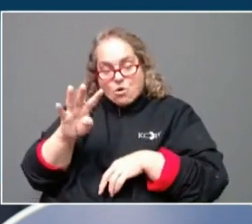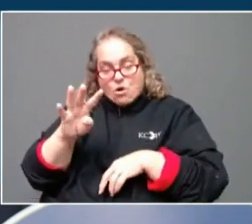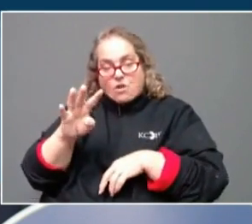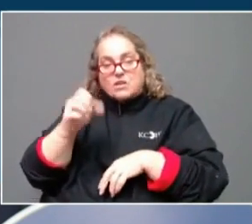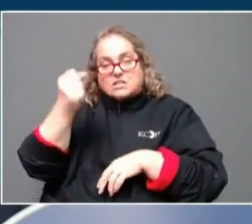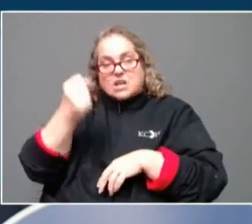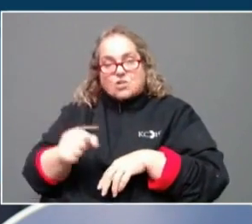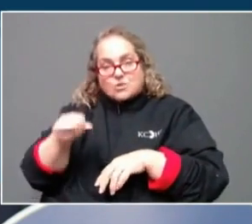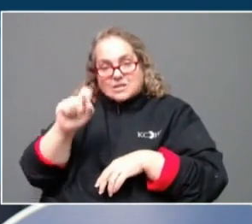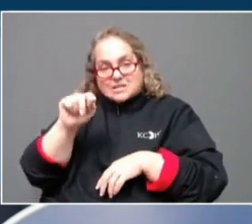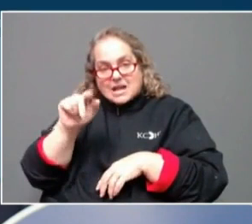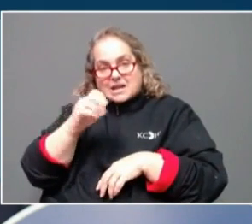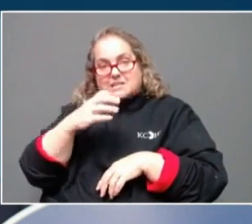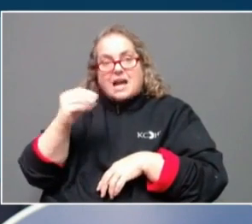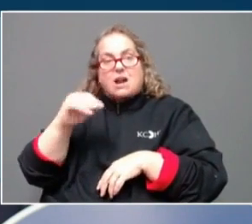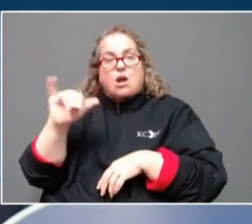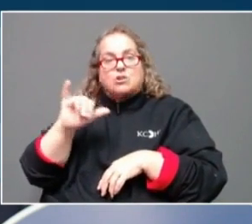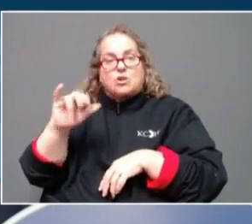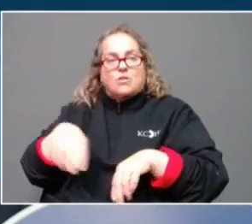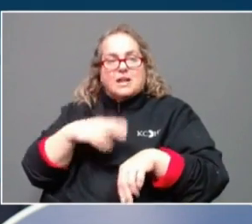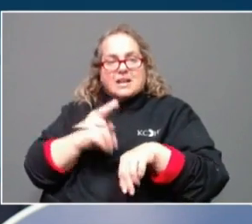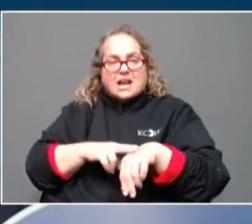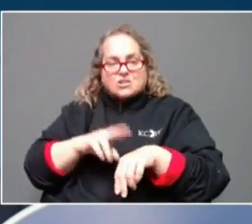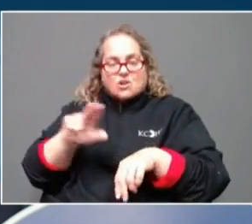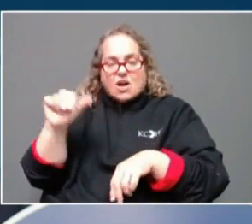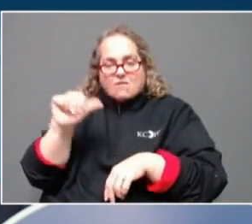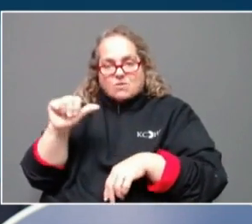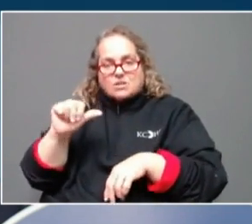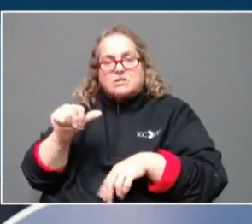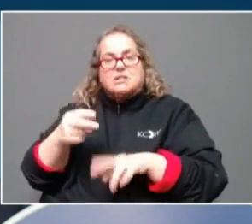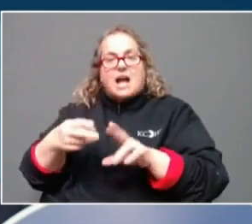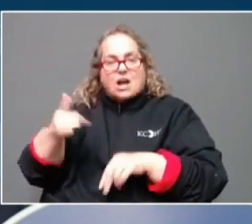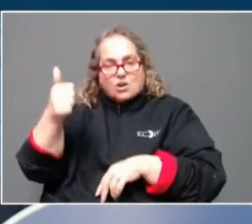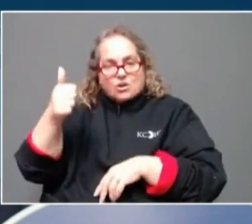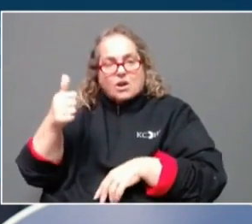the national average. And we we still outperformed both the nation and the